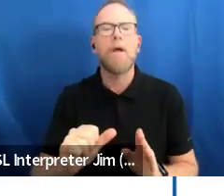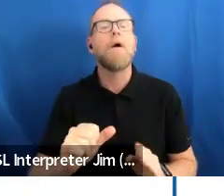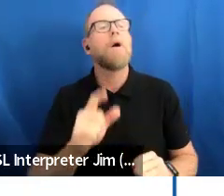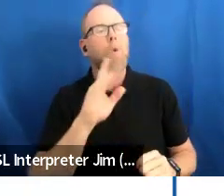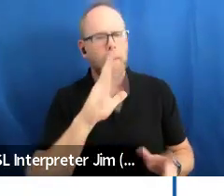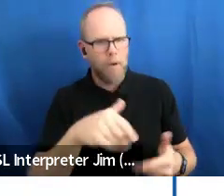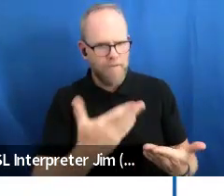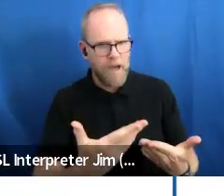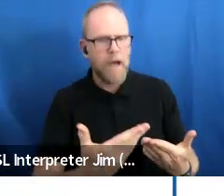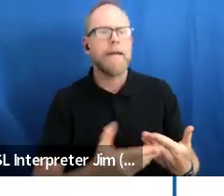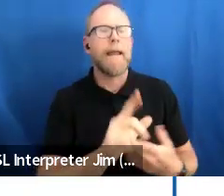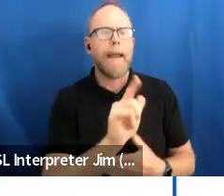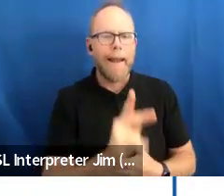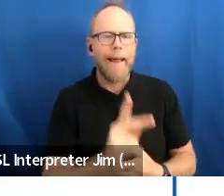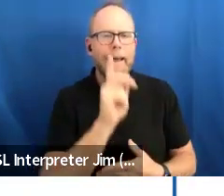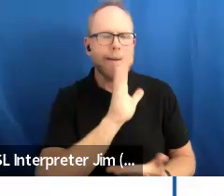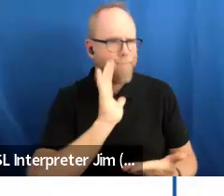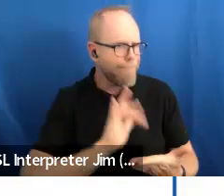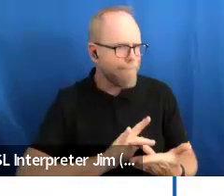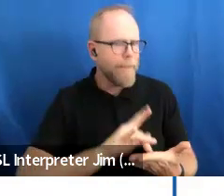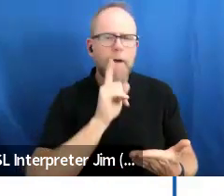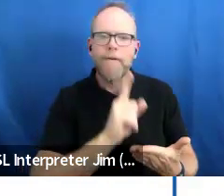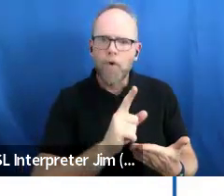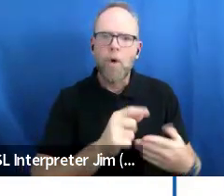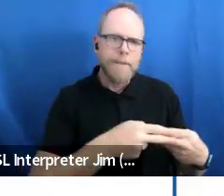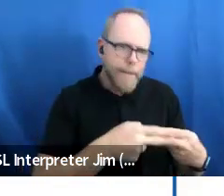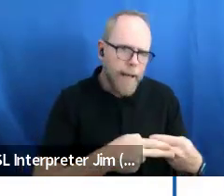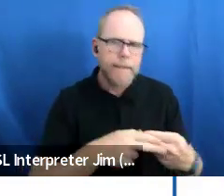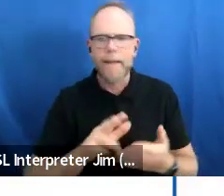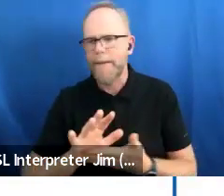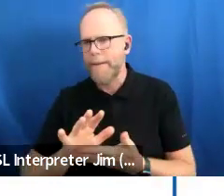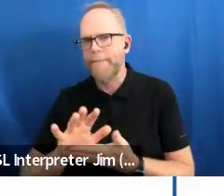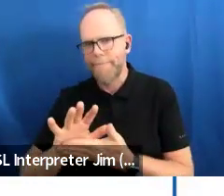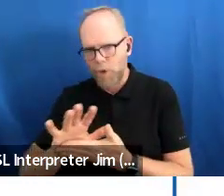video when ready, they will likely be up and ready early next week.